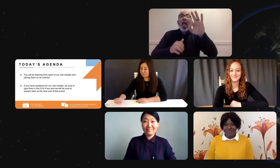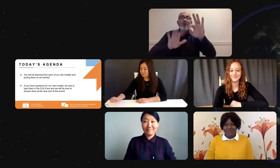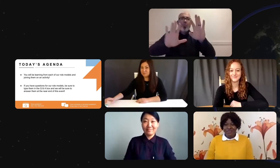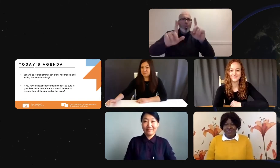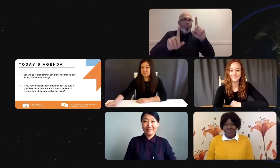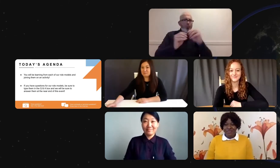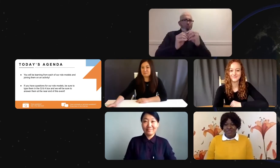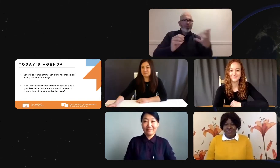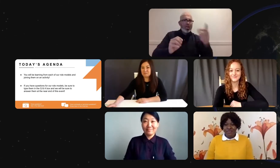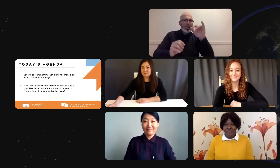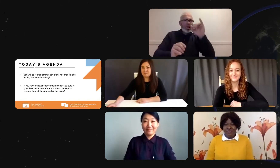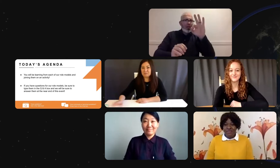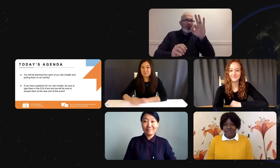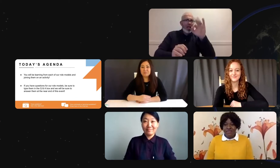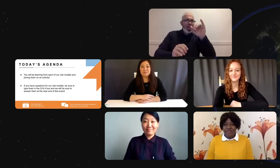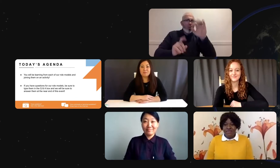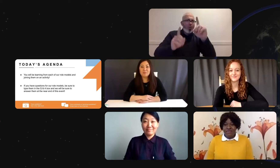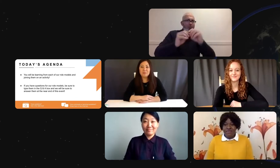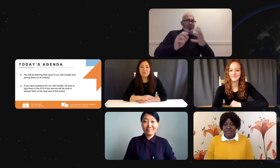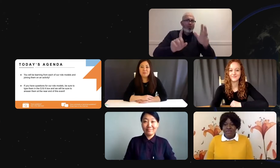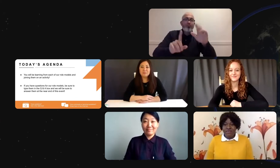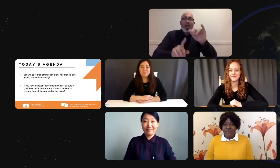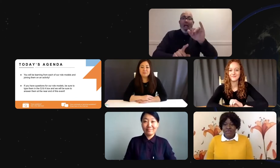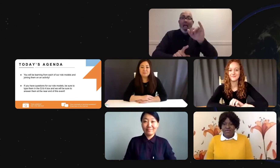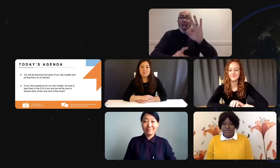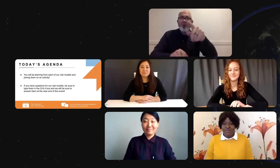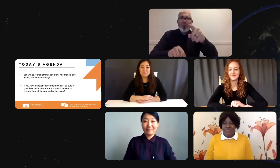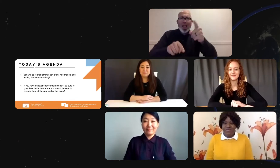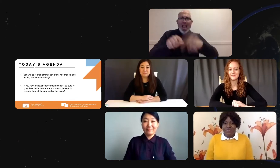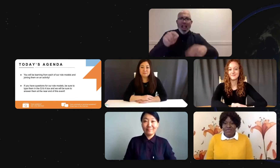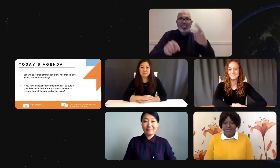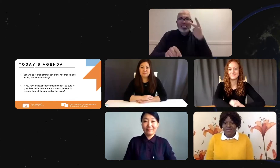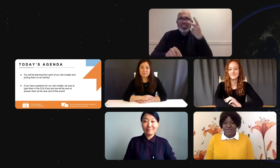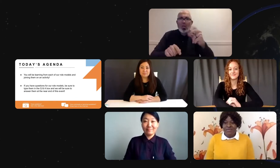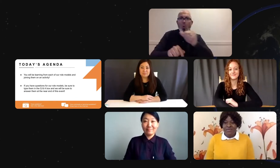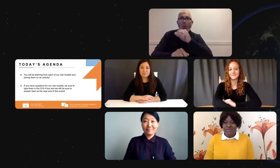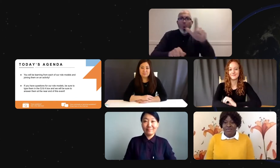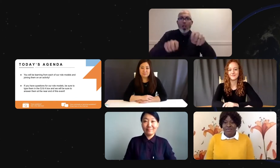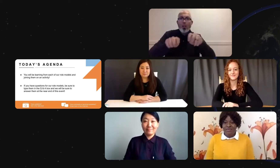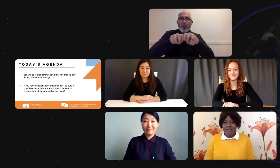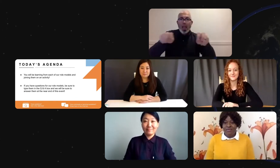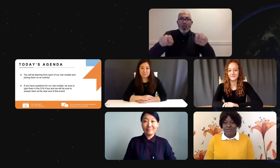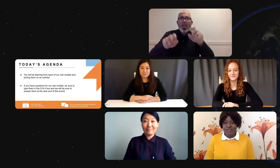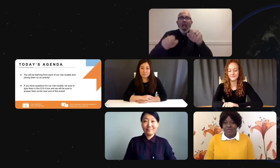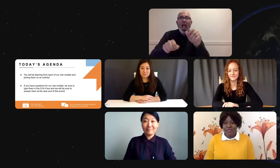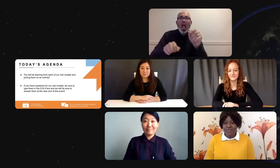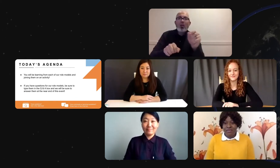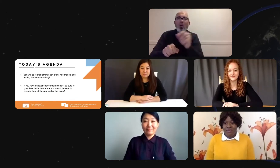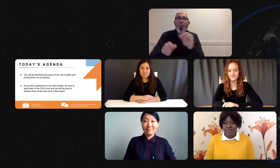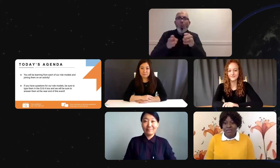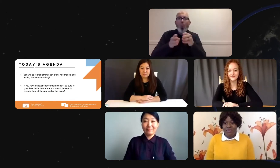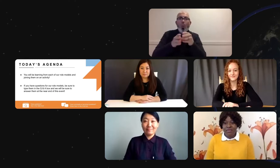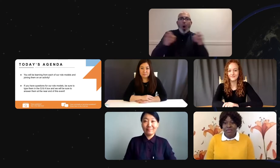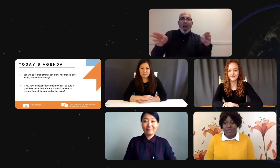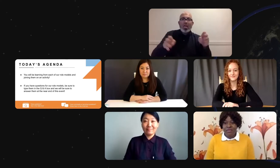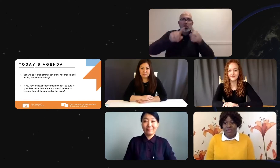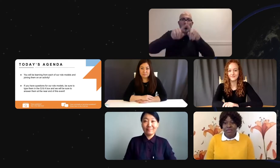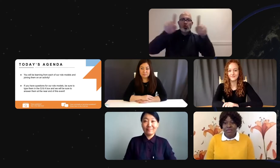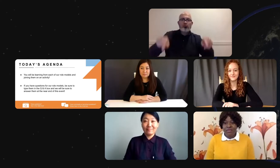One more thing before we get going: If you can't see the panelists, you need to resize